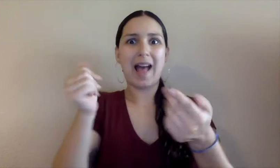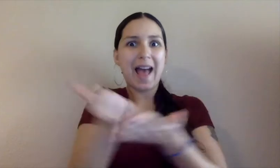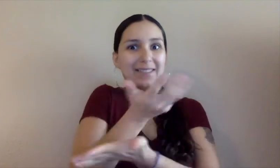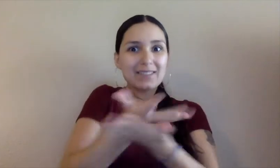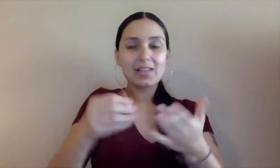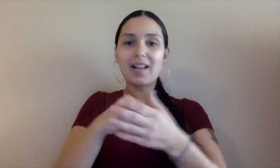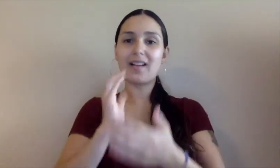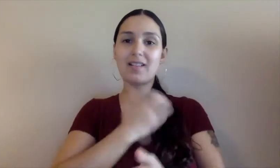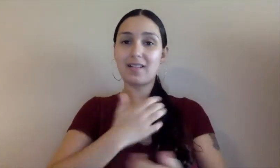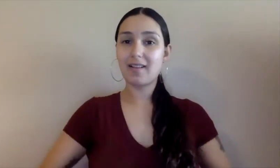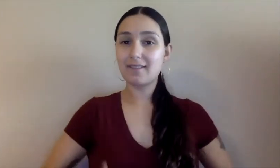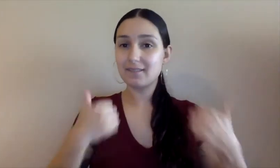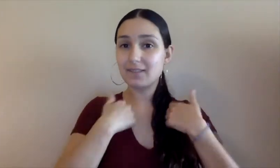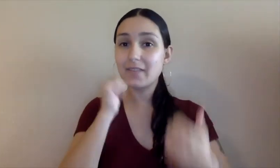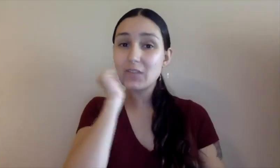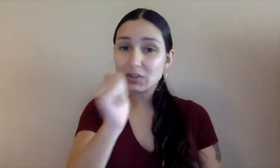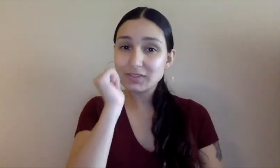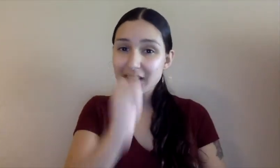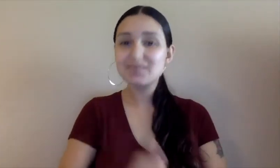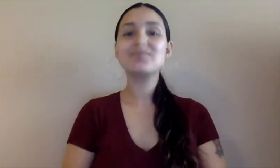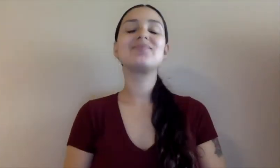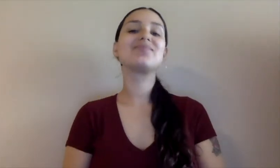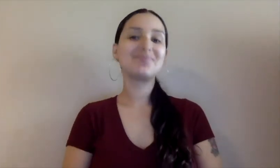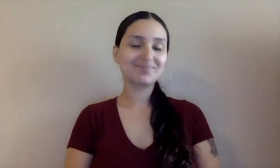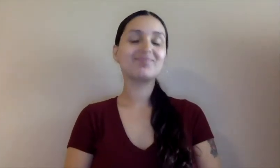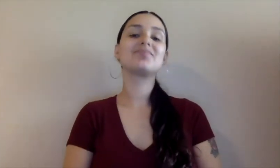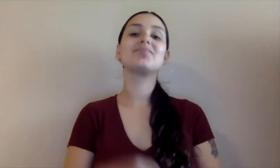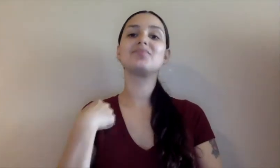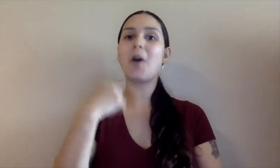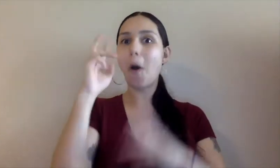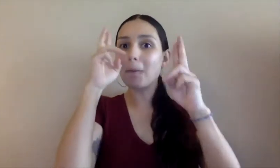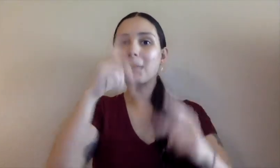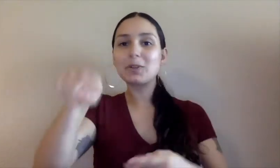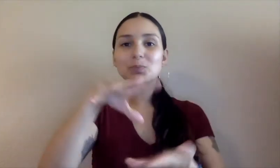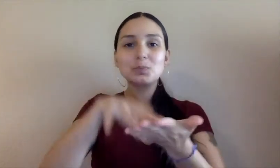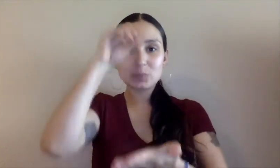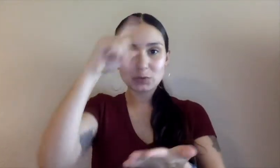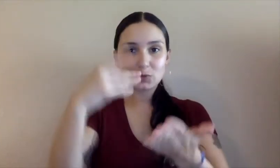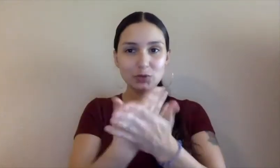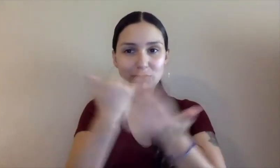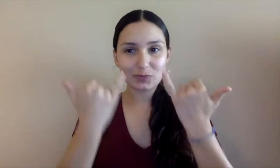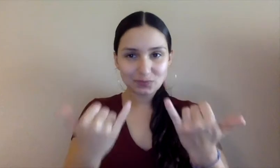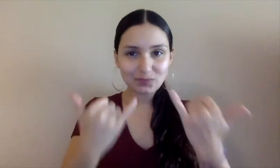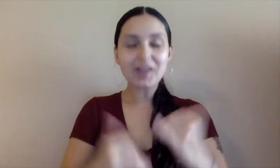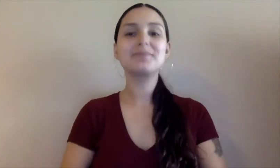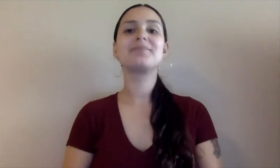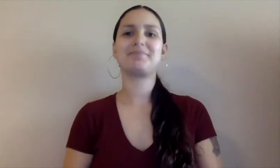but with everything and every day in our lives. We hope you learned something new today.